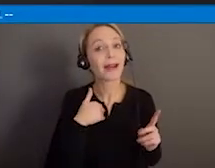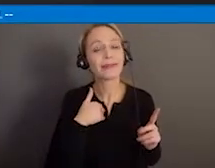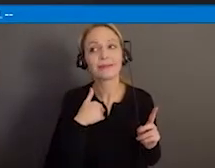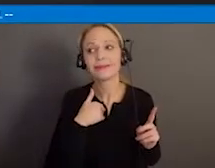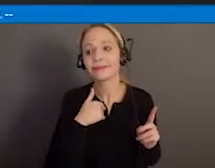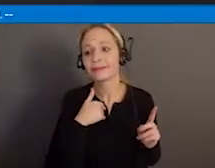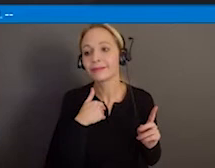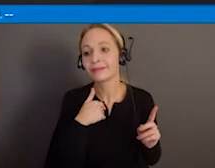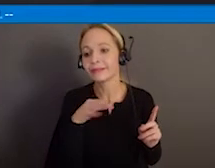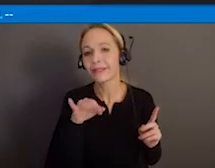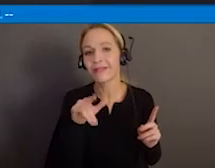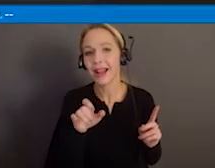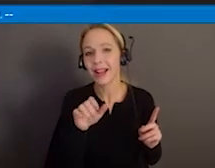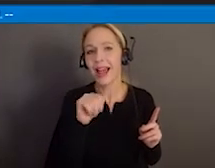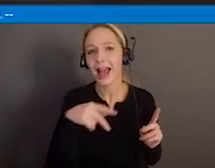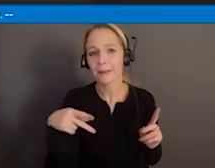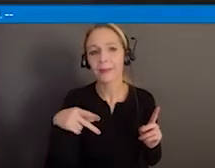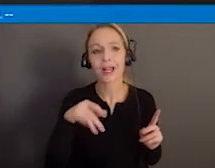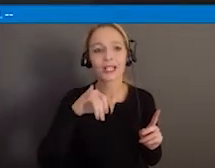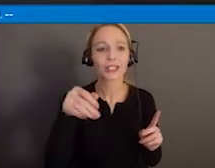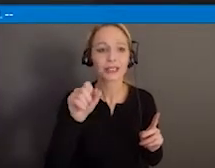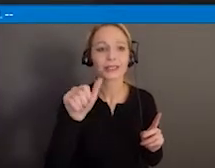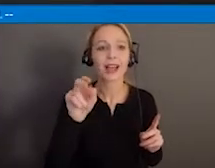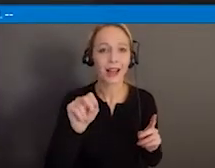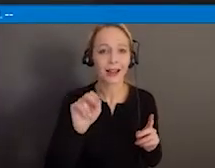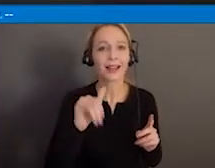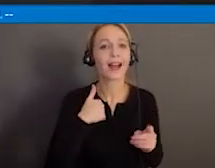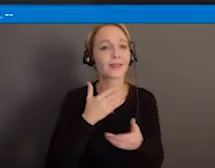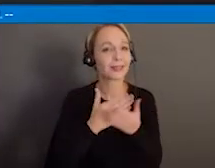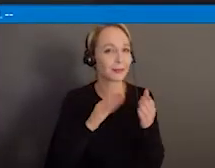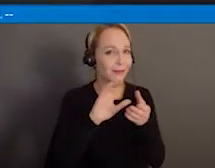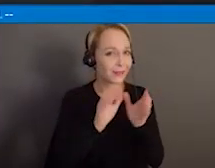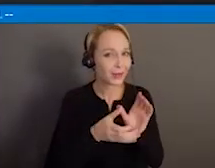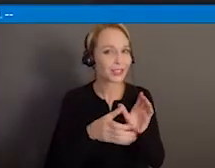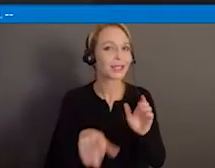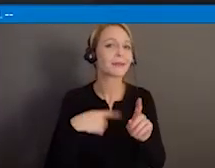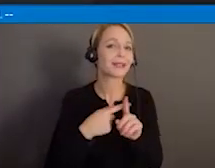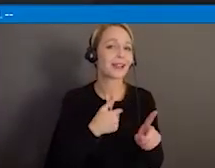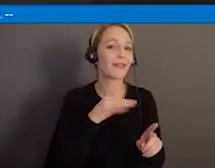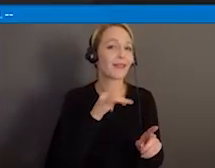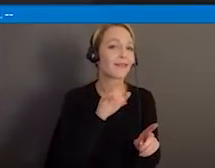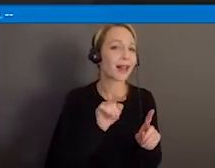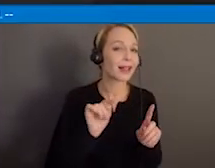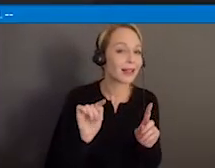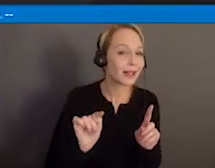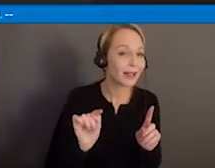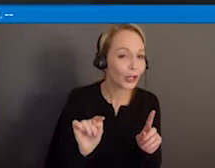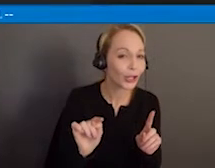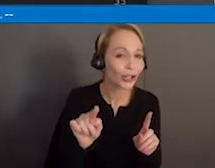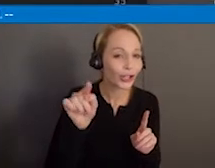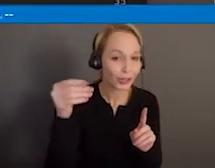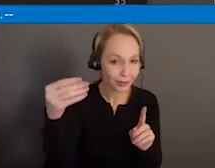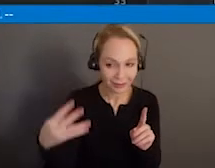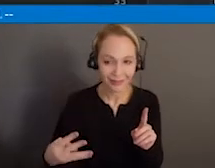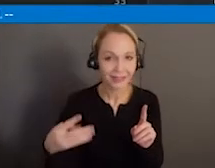AND PRIVATE APP HAS FILE APP AND CONFIGURATION AND BIO